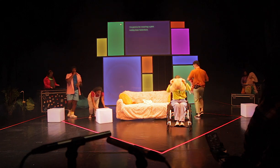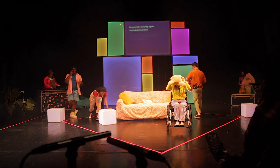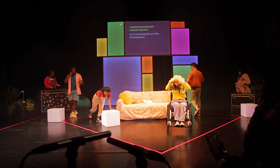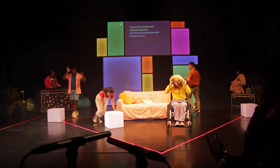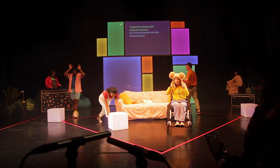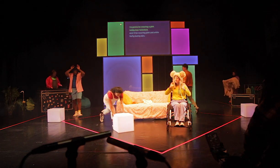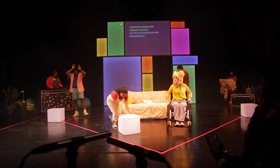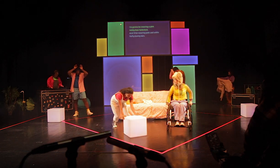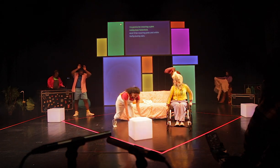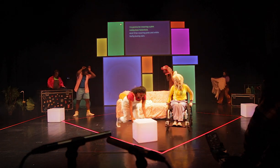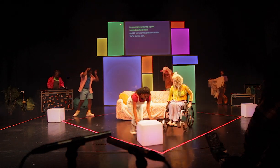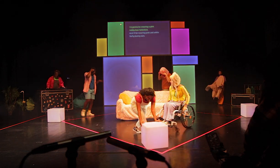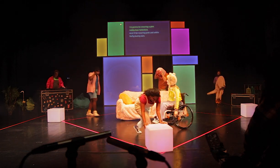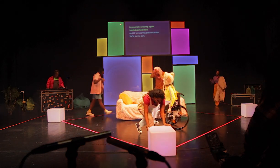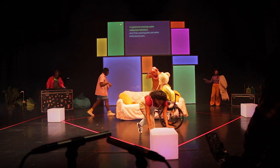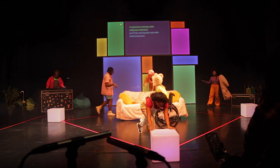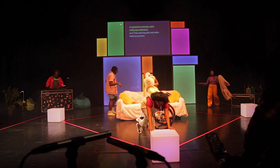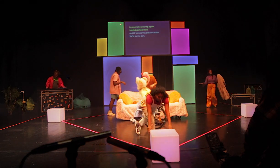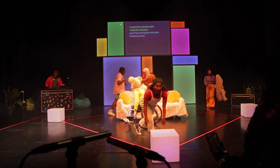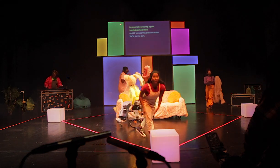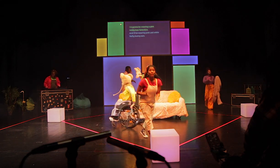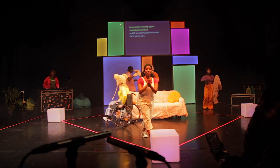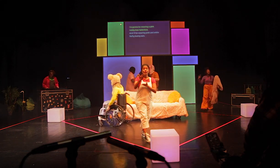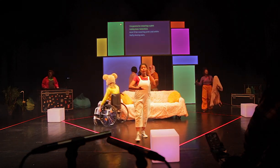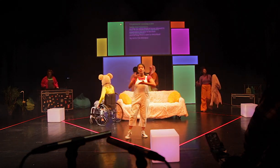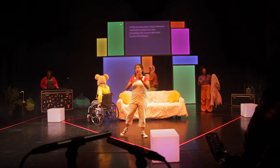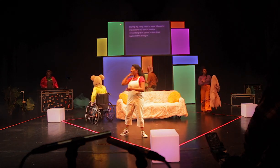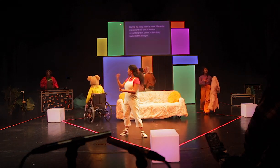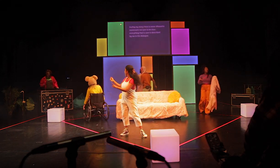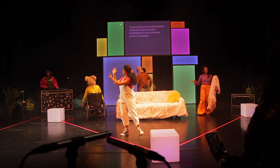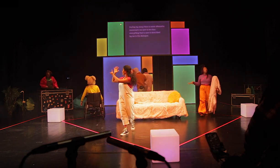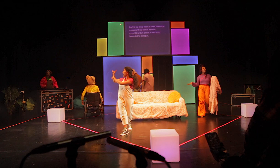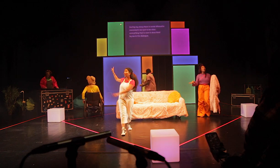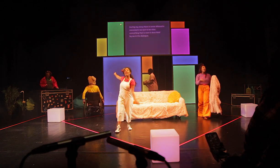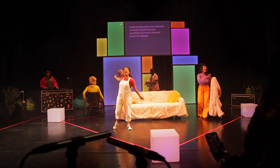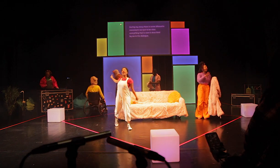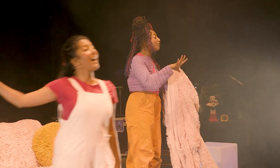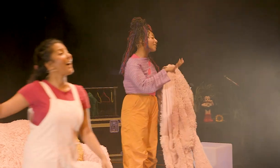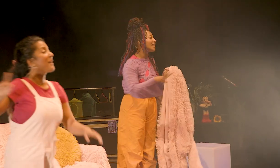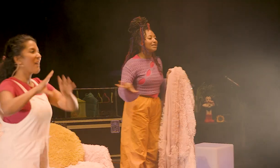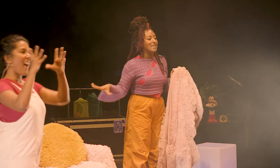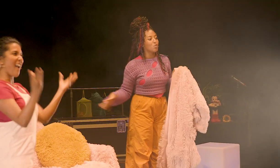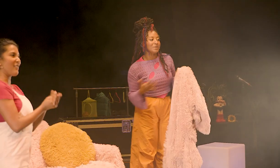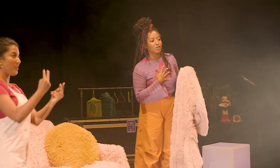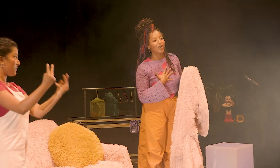JAYDEN - And I'll be wearing a pink and white bunny ear hat. JOSÉPHINE - During my scene there'll be some silhouette movement on the back wall But everything that is seen will be described by me in the dialogue. MAISY - And I'll be on the swing at the back.